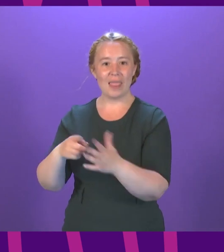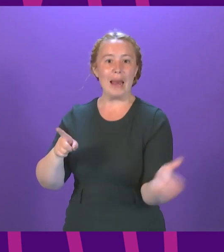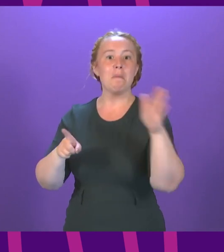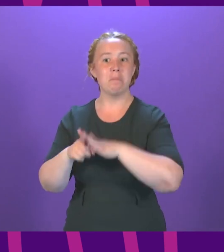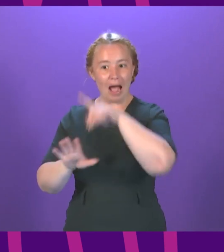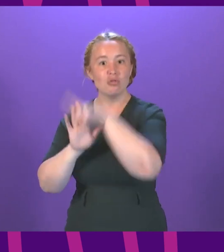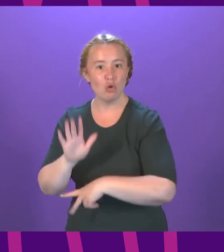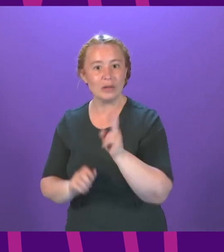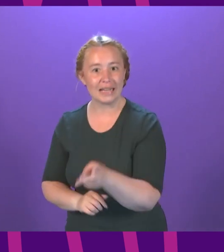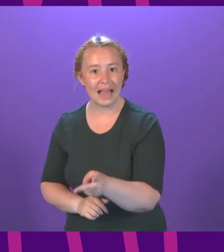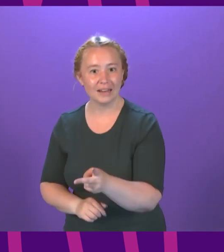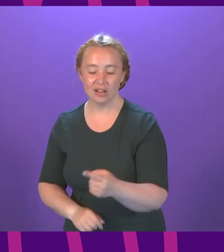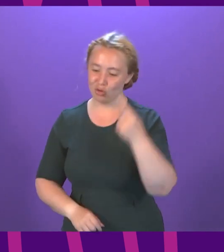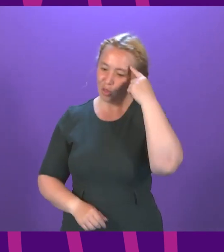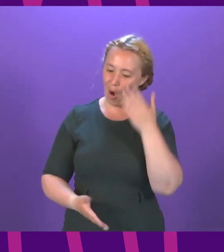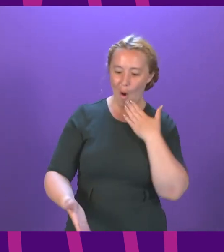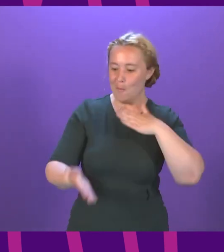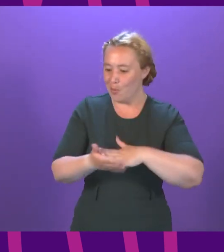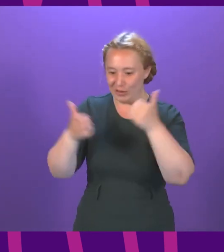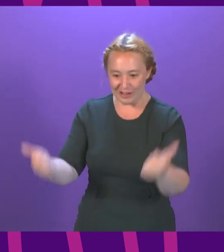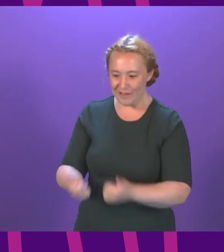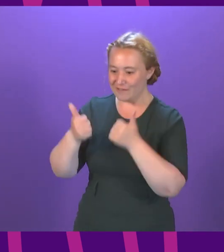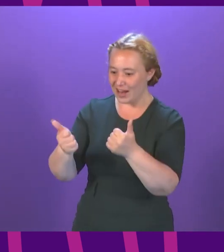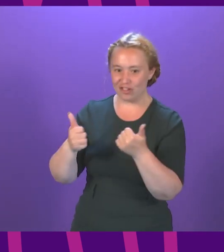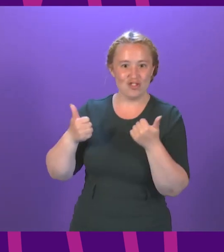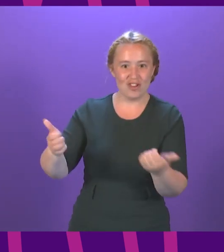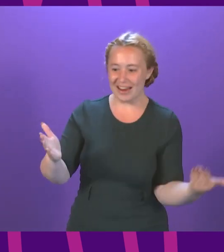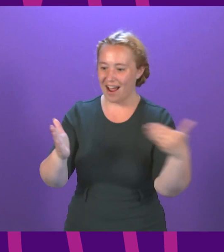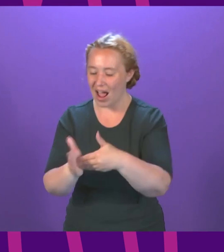going to a restriction-free country, and suddenly found that they were not. The situation is